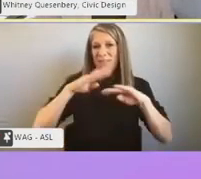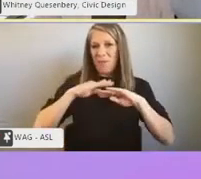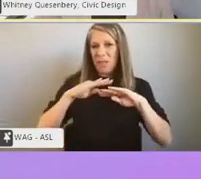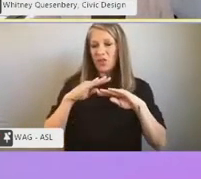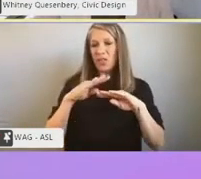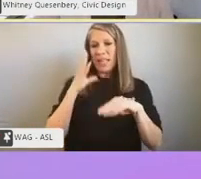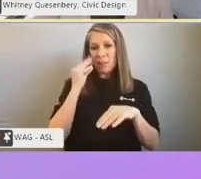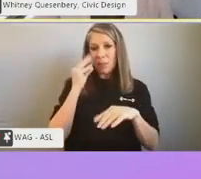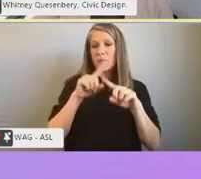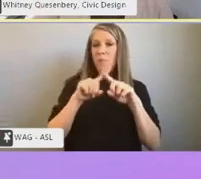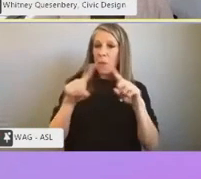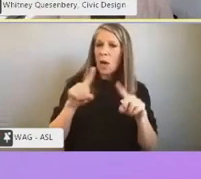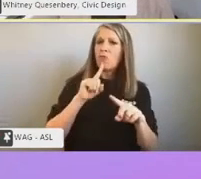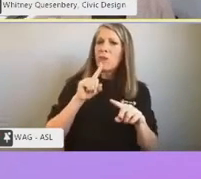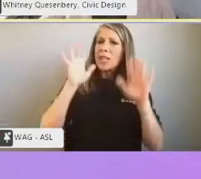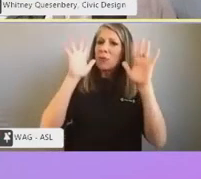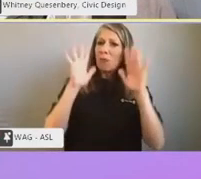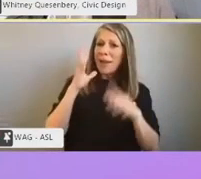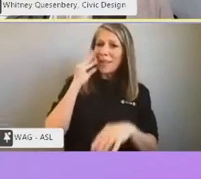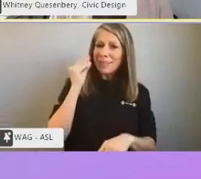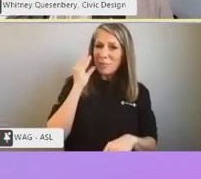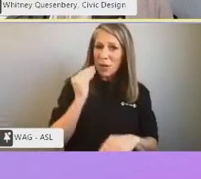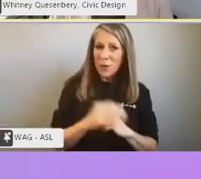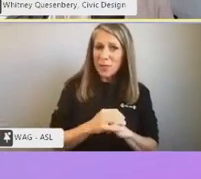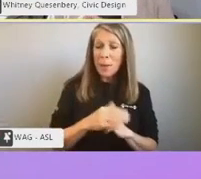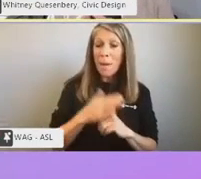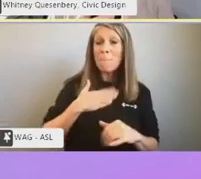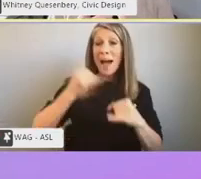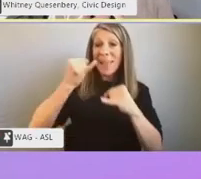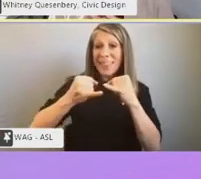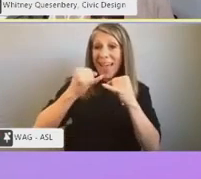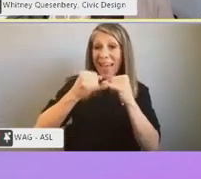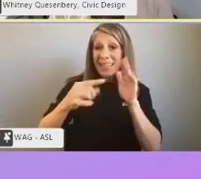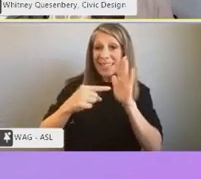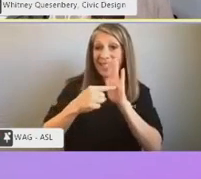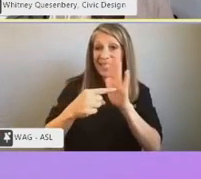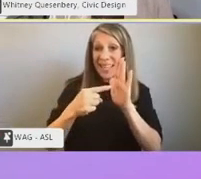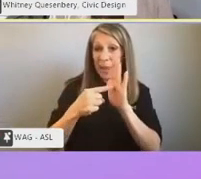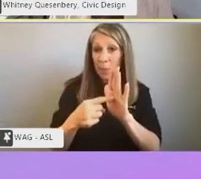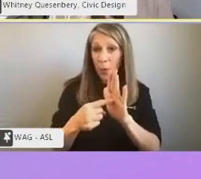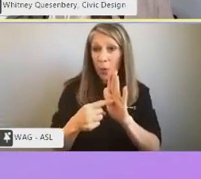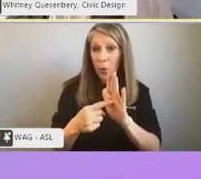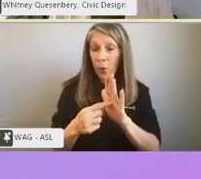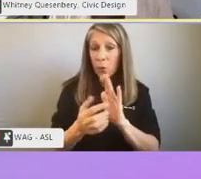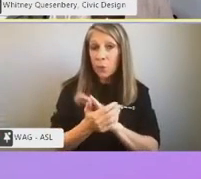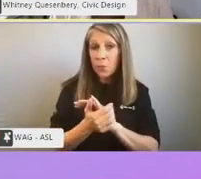means that we are beginning to think about how to make something that is not just a technically sufficient